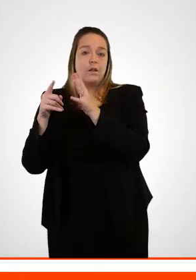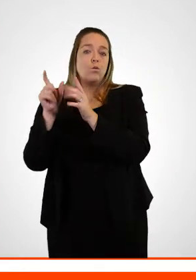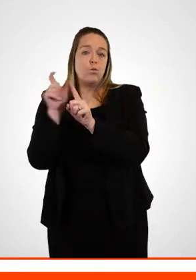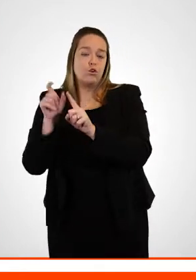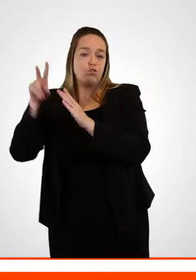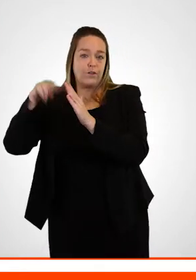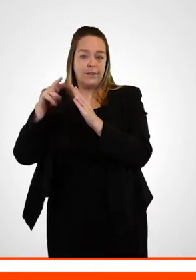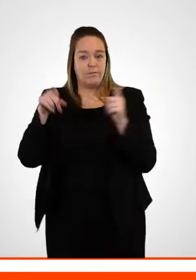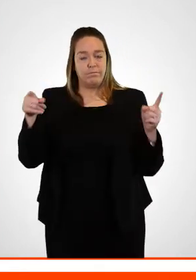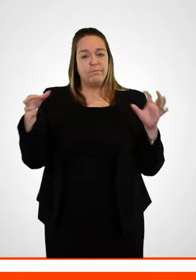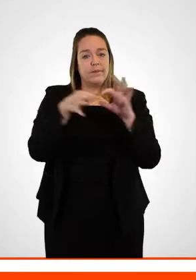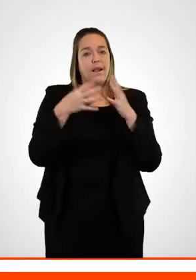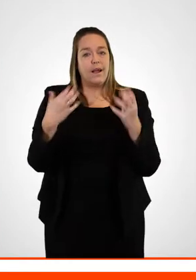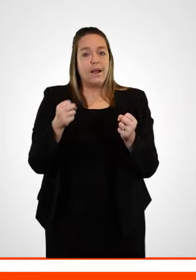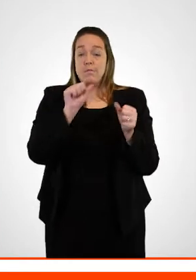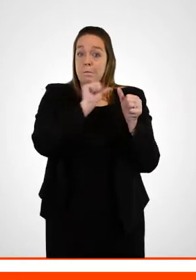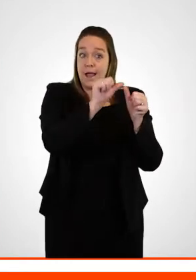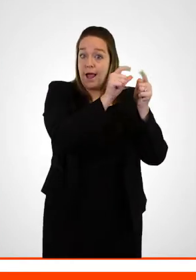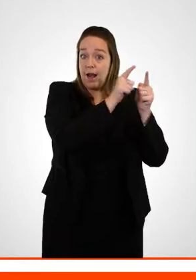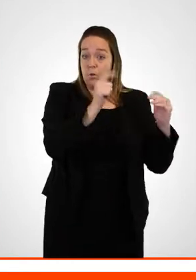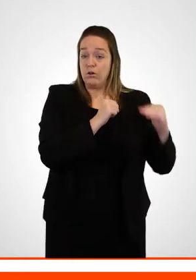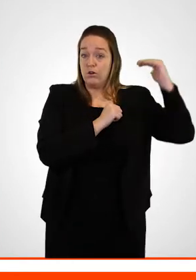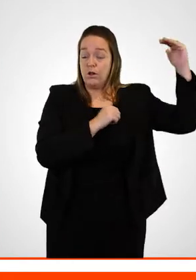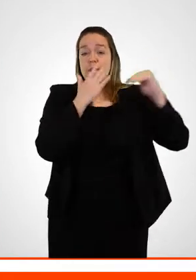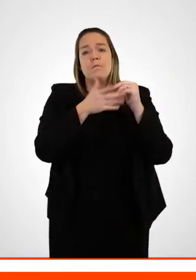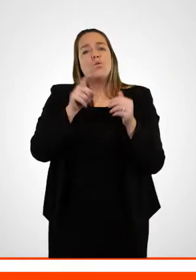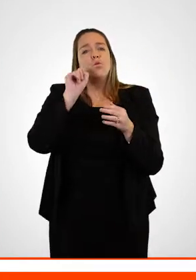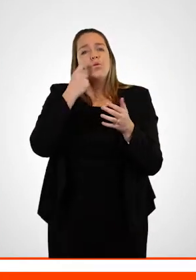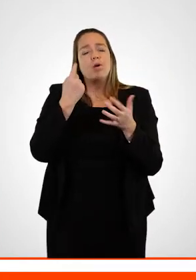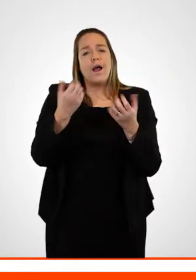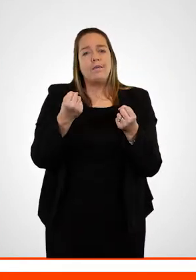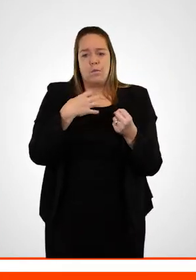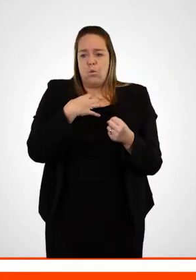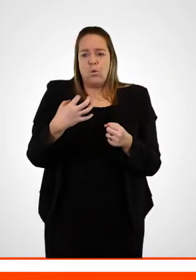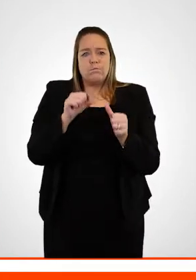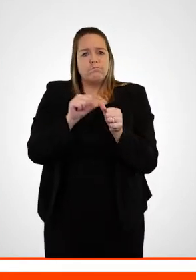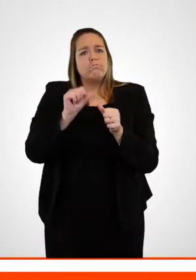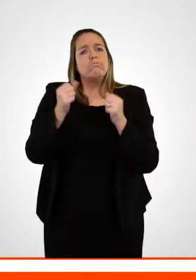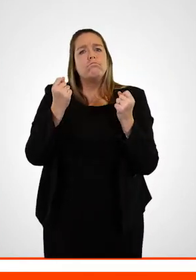So again, better is your language, better is likely to be your ability to read words.